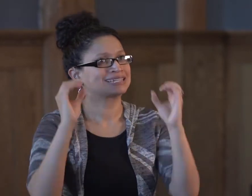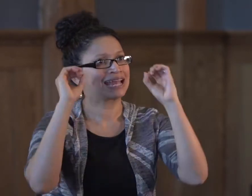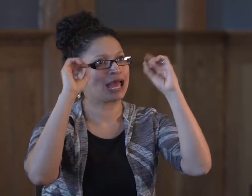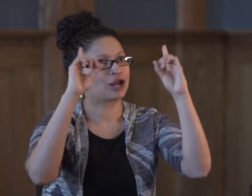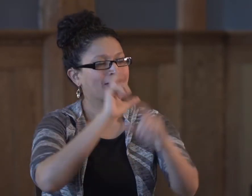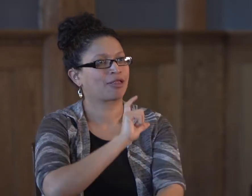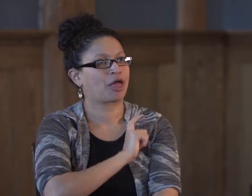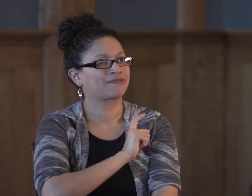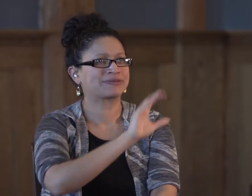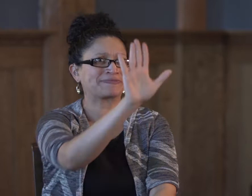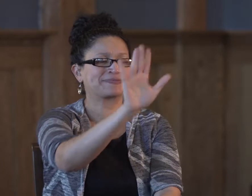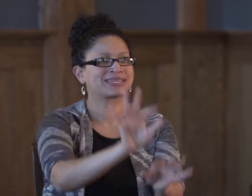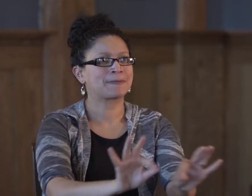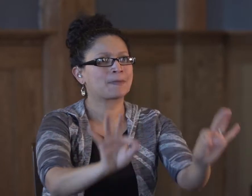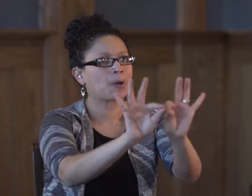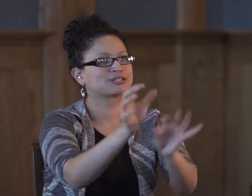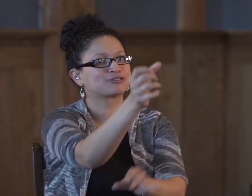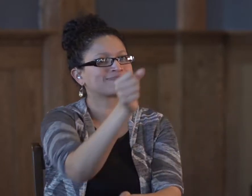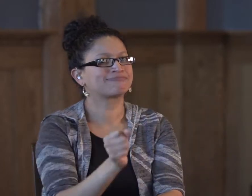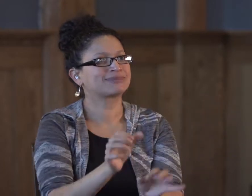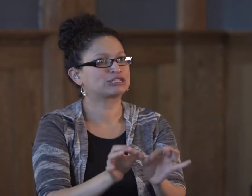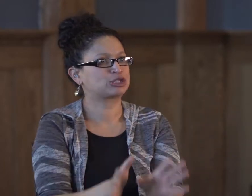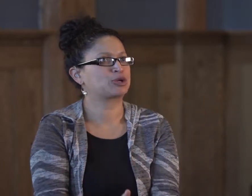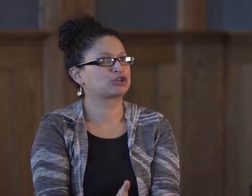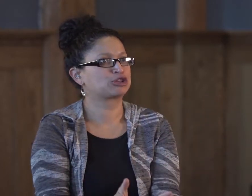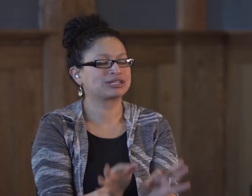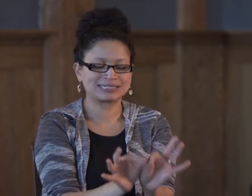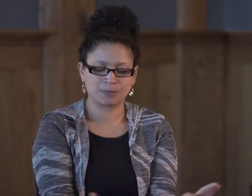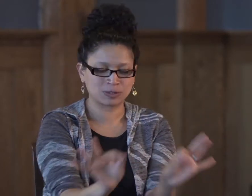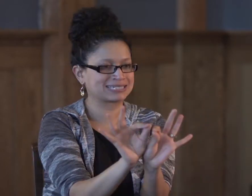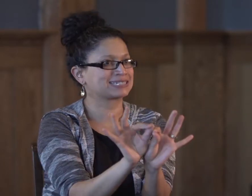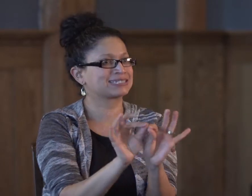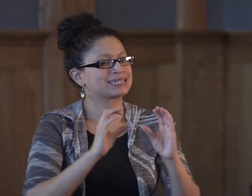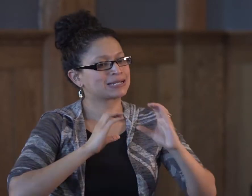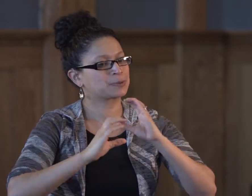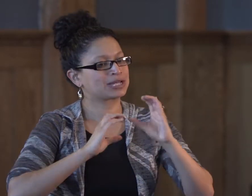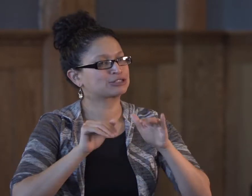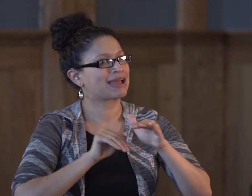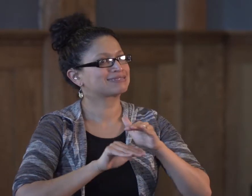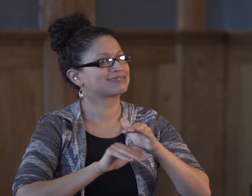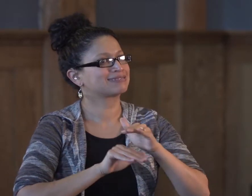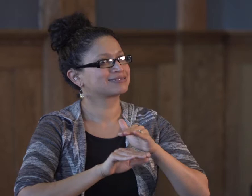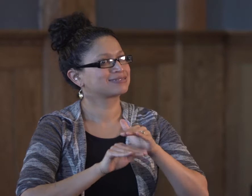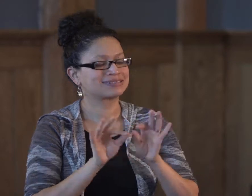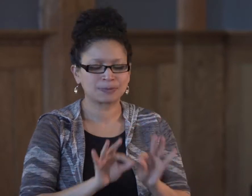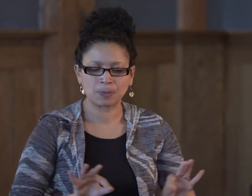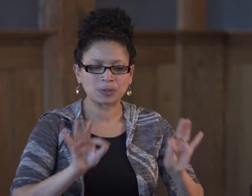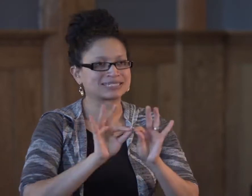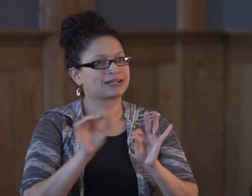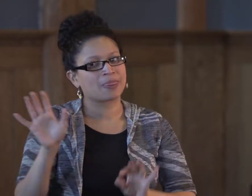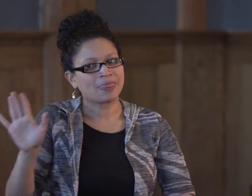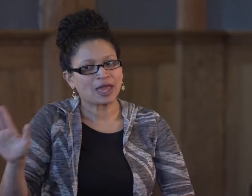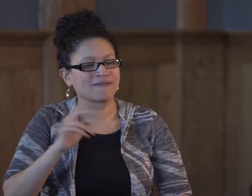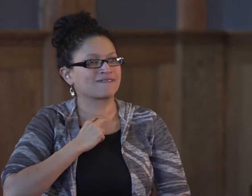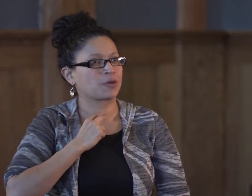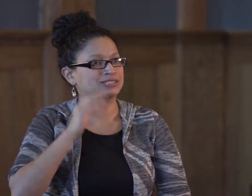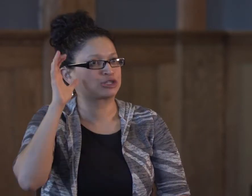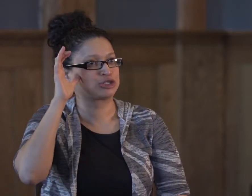so, my job as a community advocate is to educate law enforcement and ensure that an interpreter